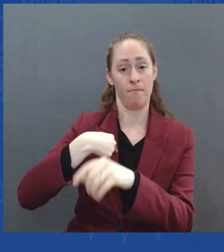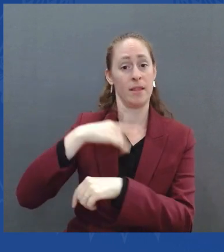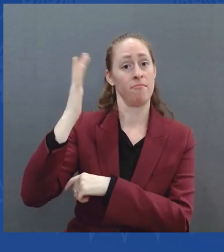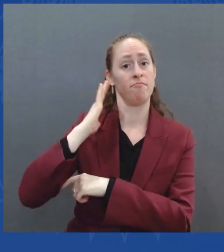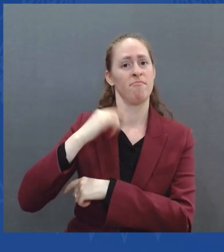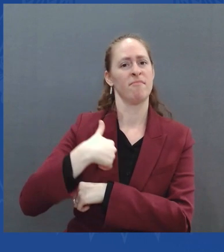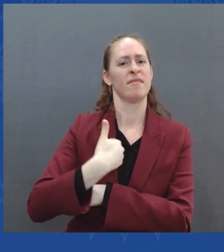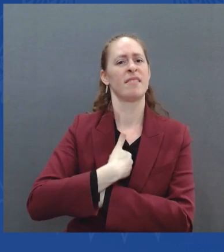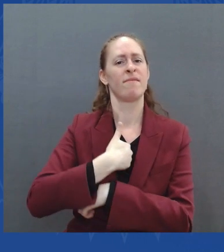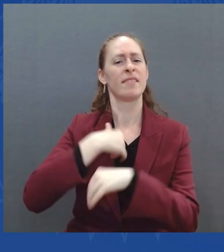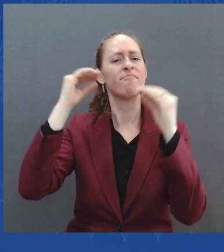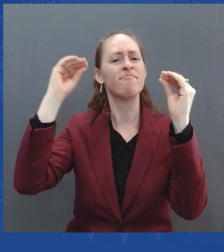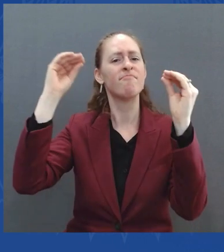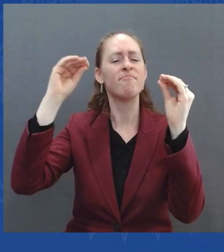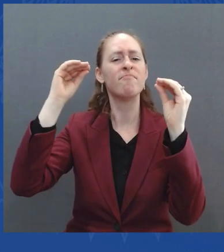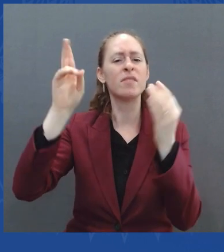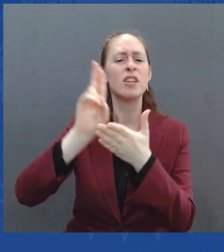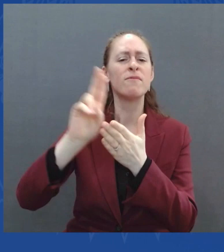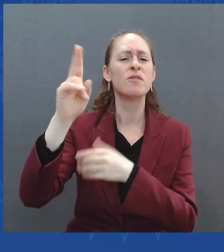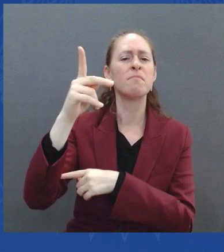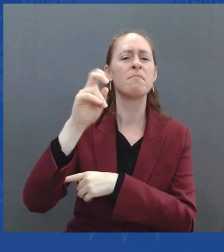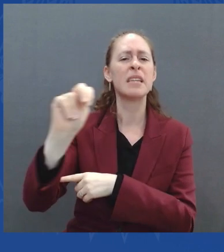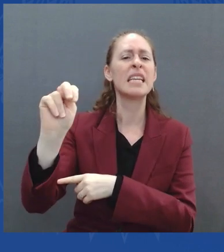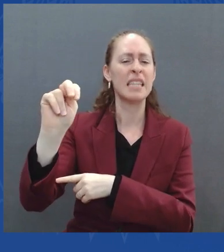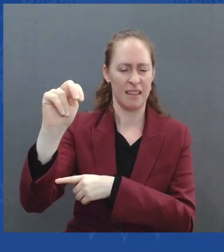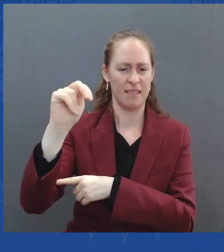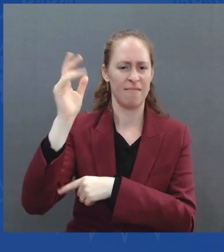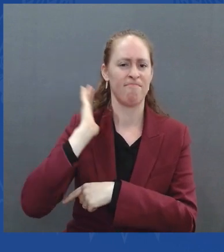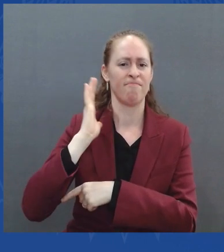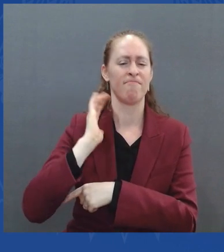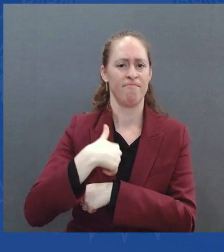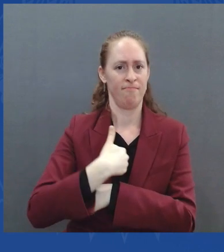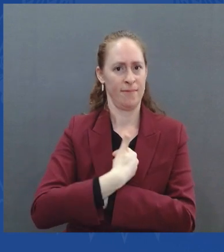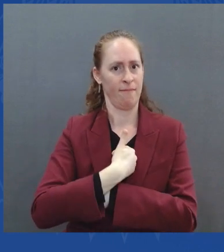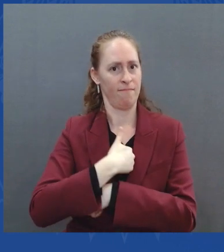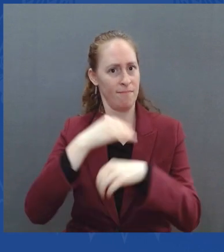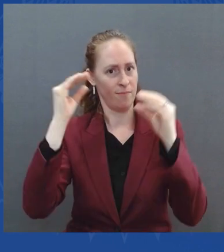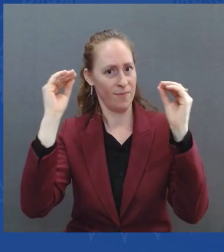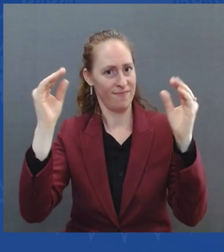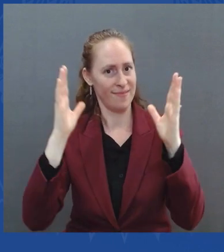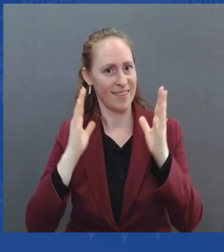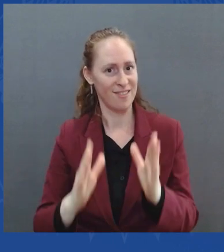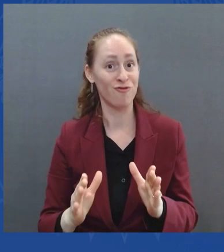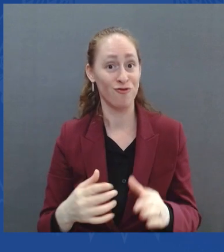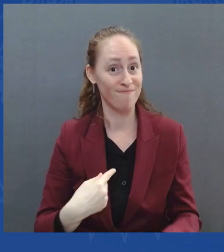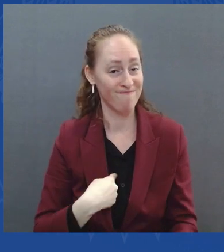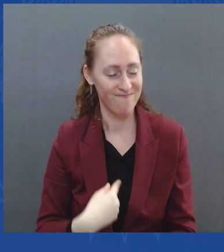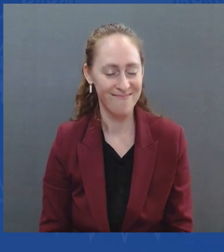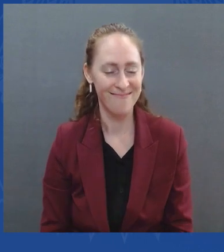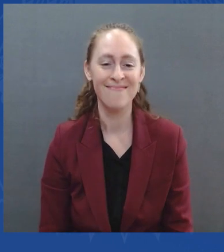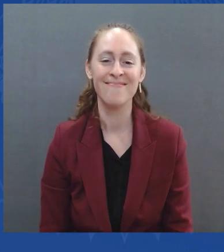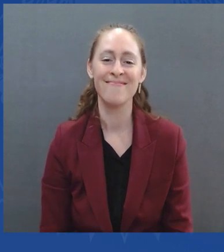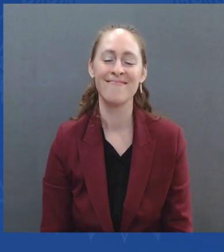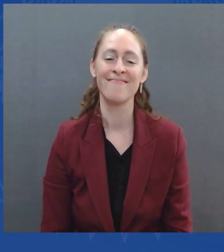Professor, Jim. And everybody walks in and they wonder why Ben Franklin's picture is hanging in my --